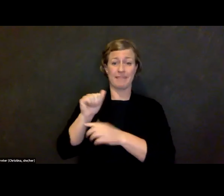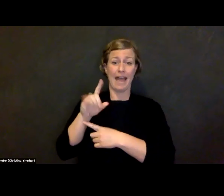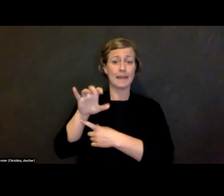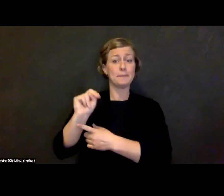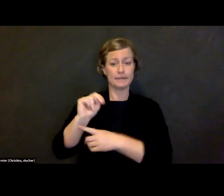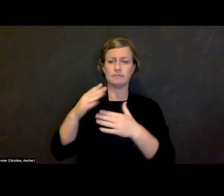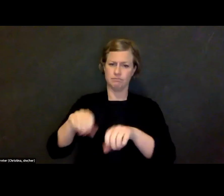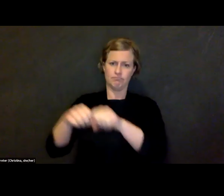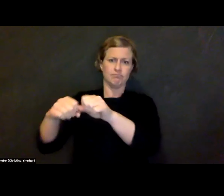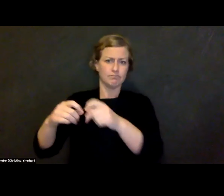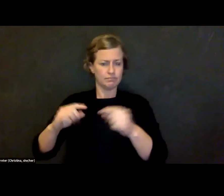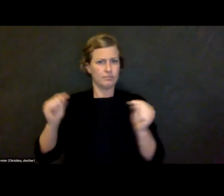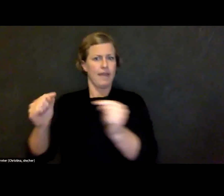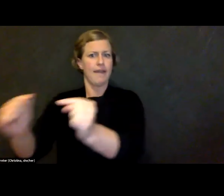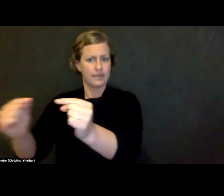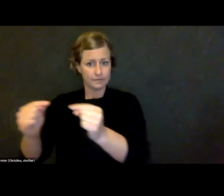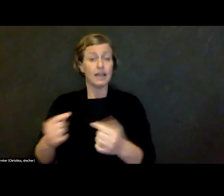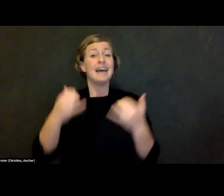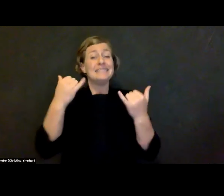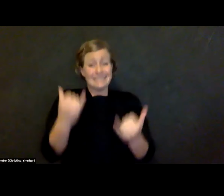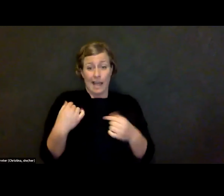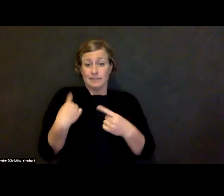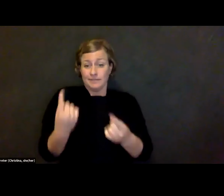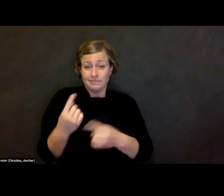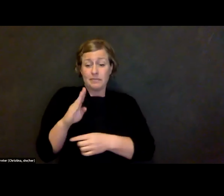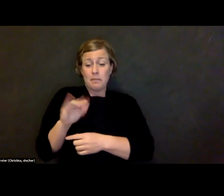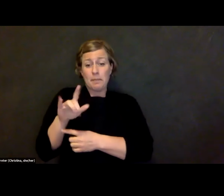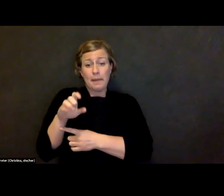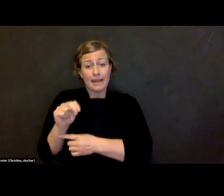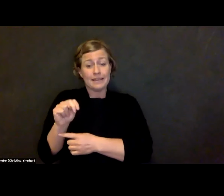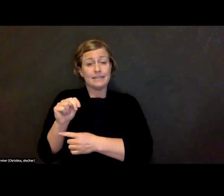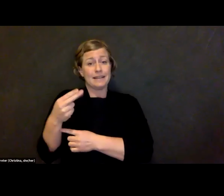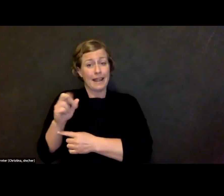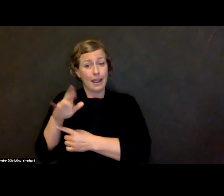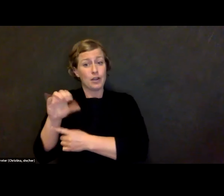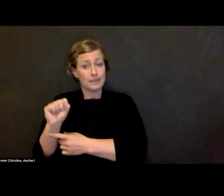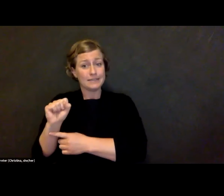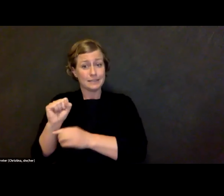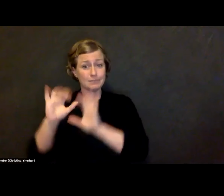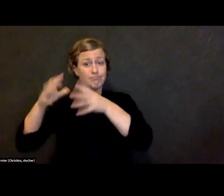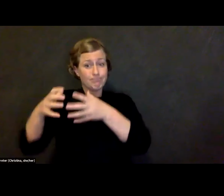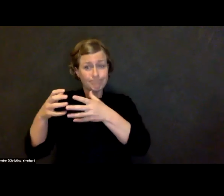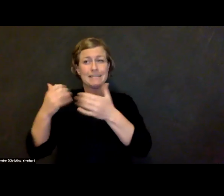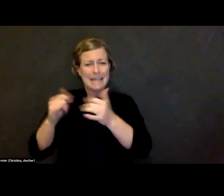and the trump administration inflicted damage, pain, and heart ache for too many families. Now with the